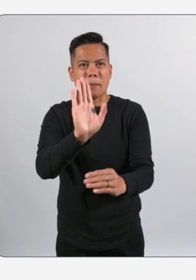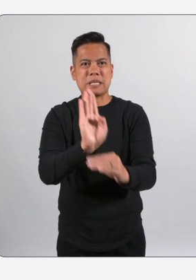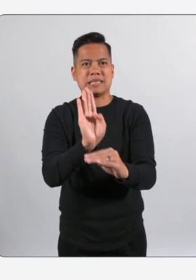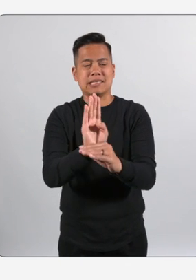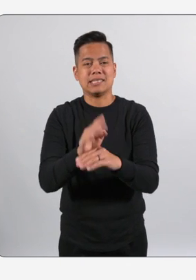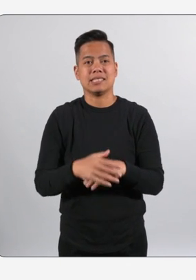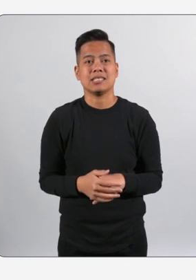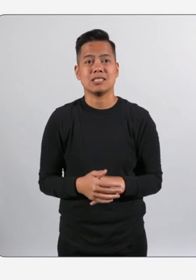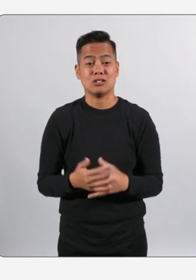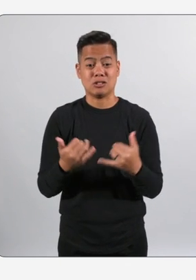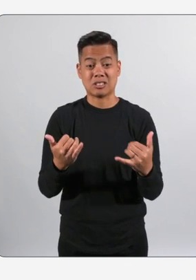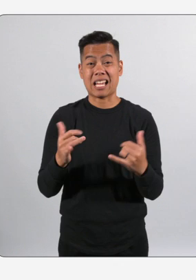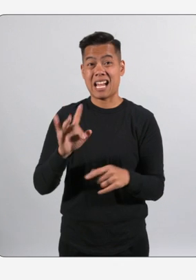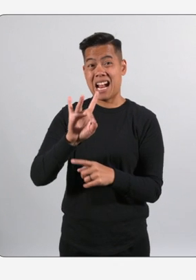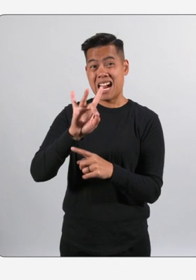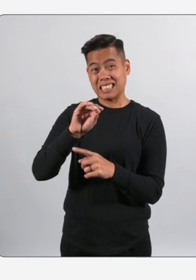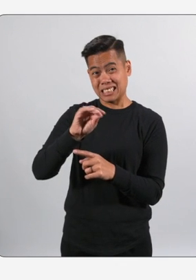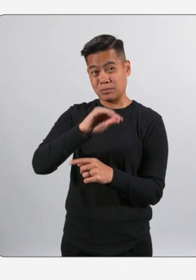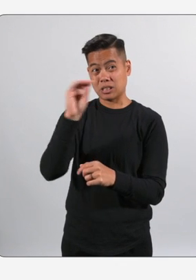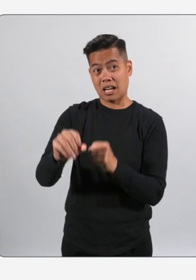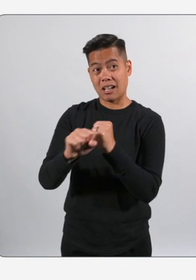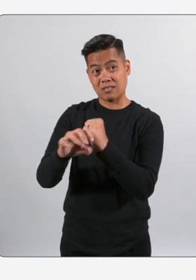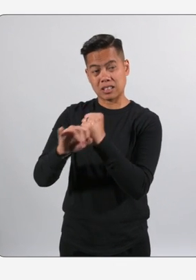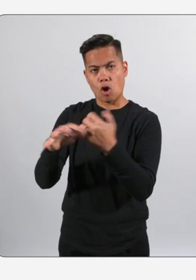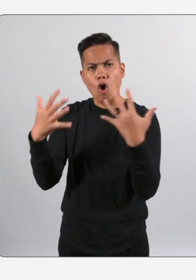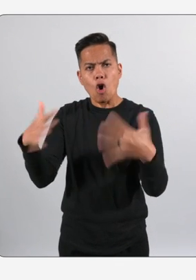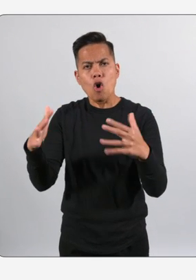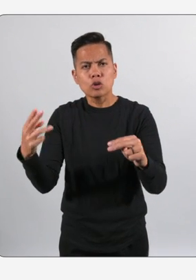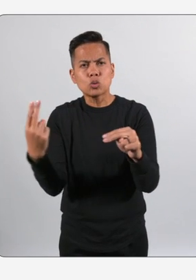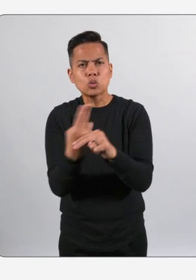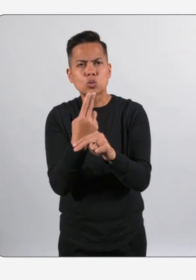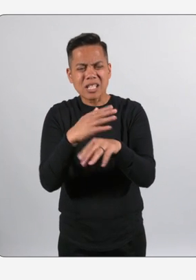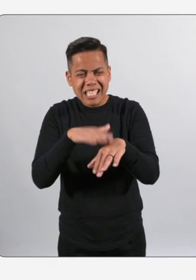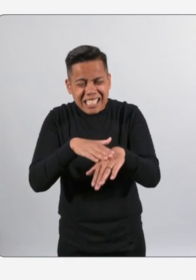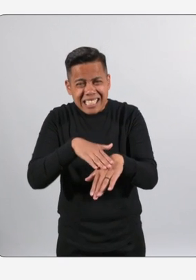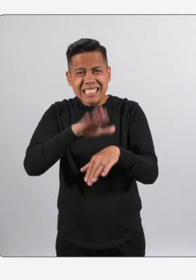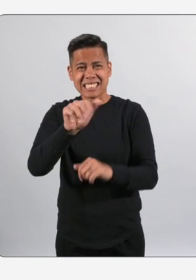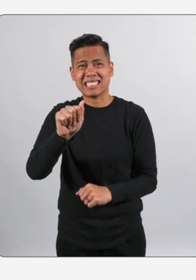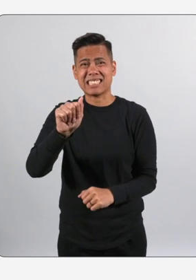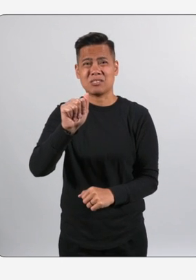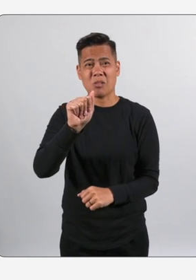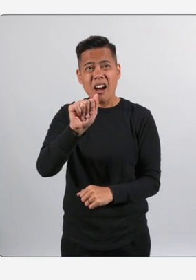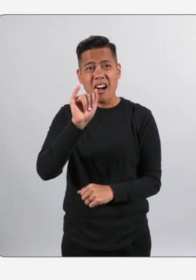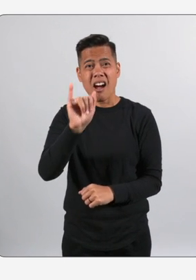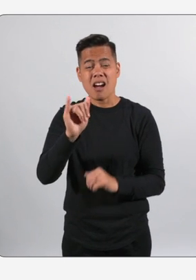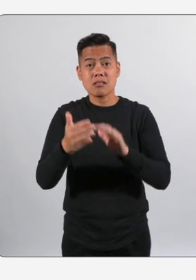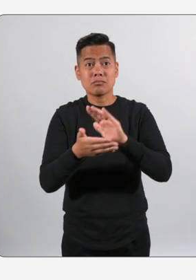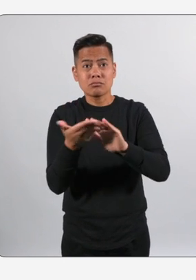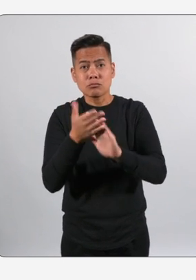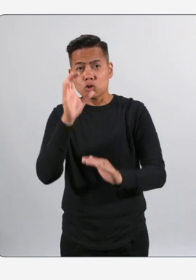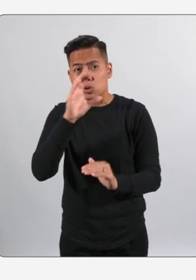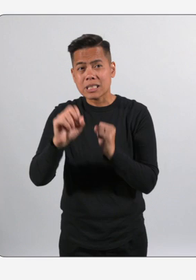And today, nearly 80% of advertisers already use at least one AI powered Search ads product.